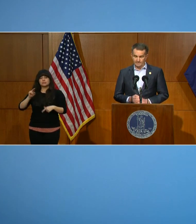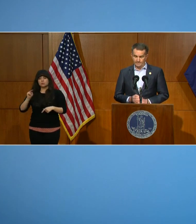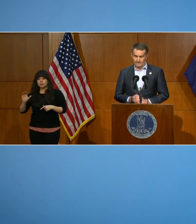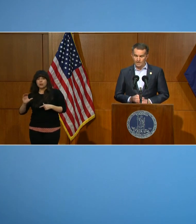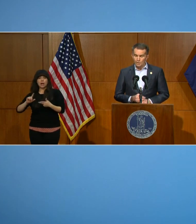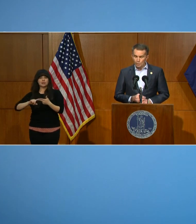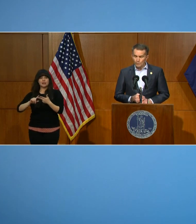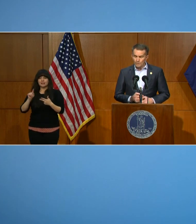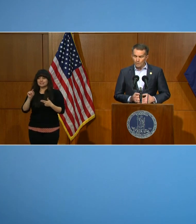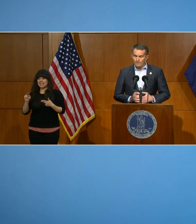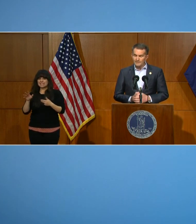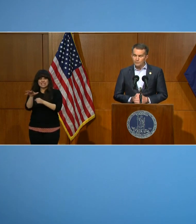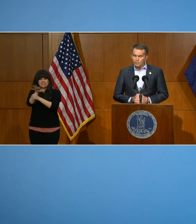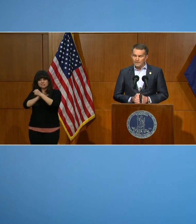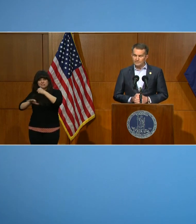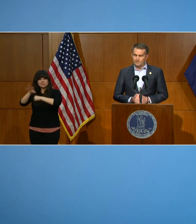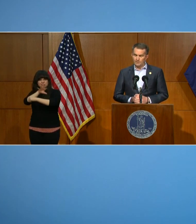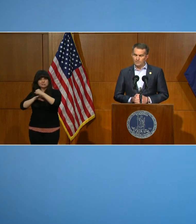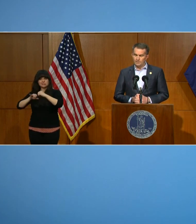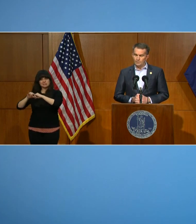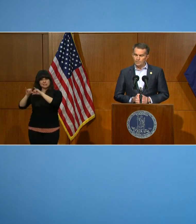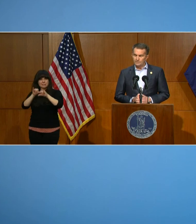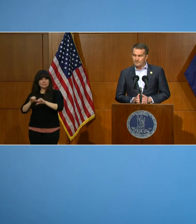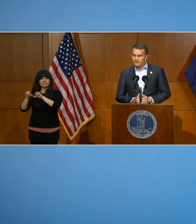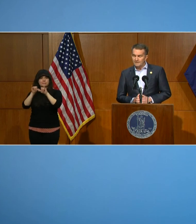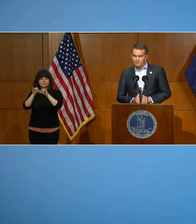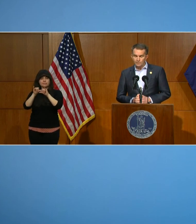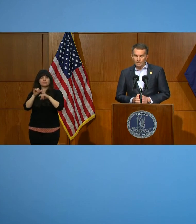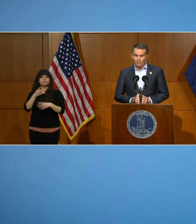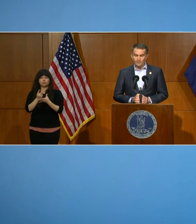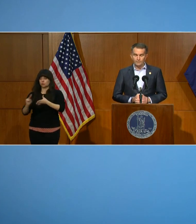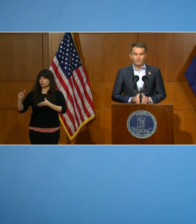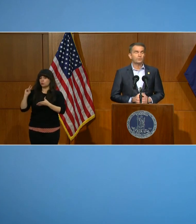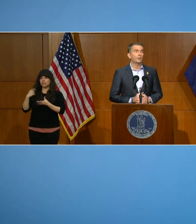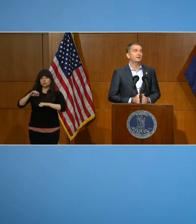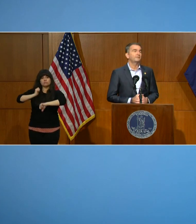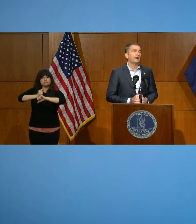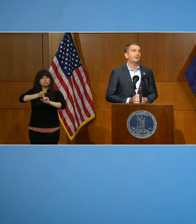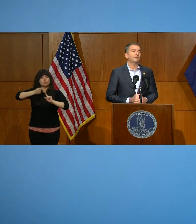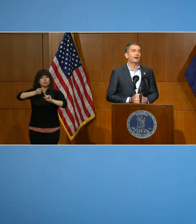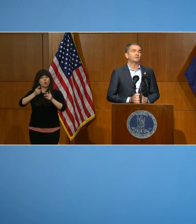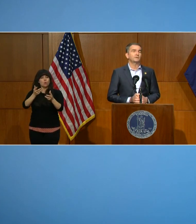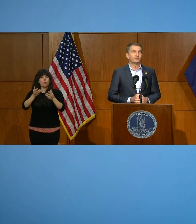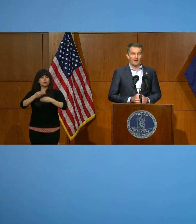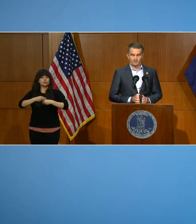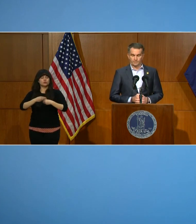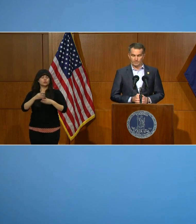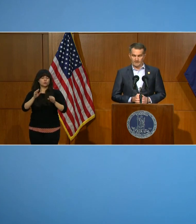NEIGHBORS LIKE MARYLAND, NORTH CAROLINA AND TENNESSEE. YOU'RE